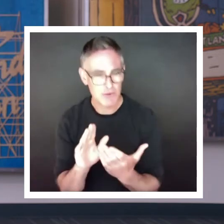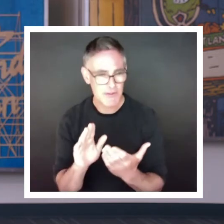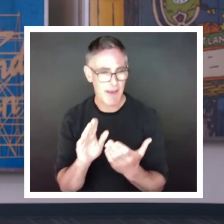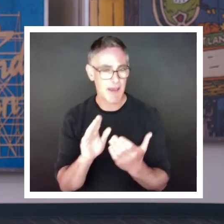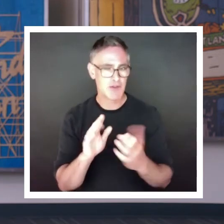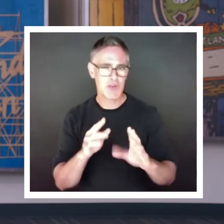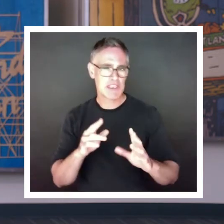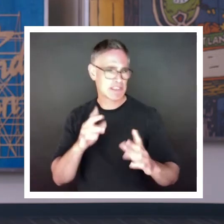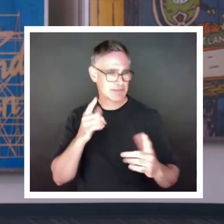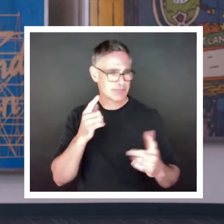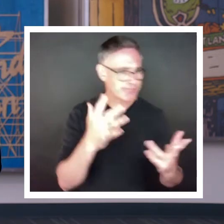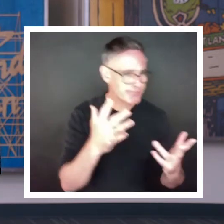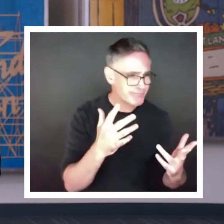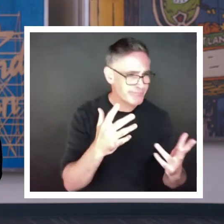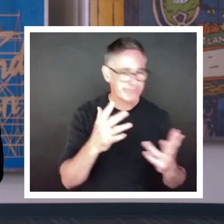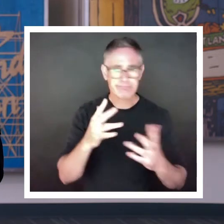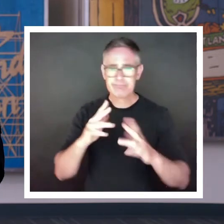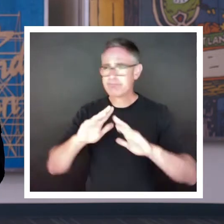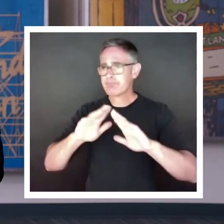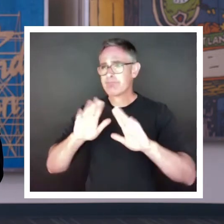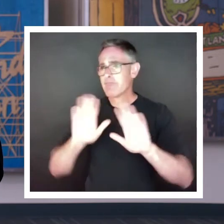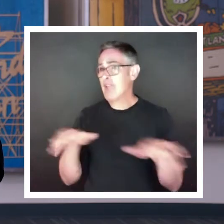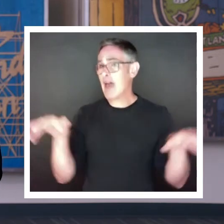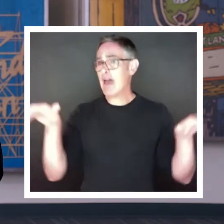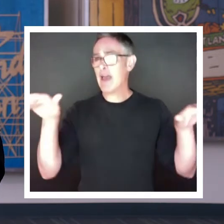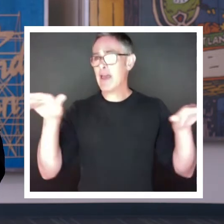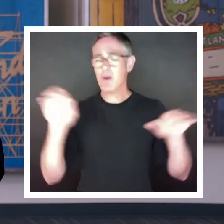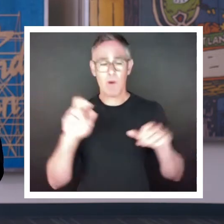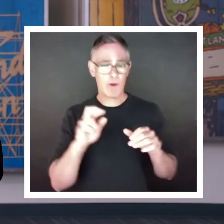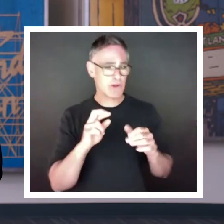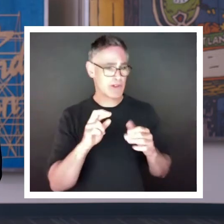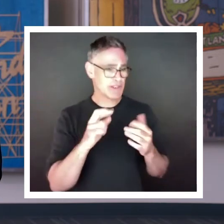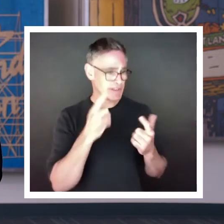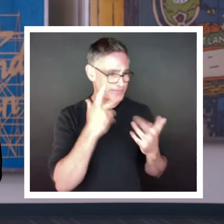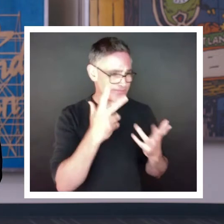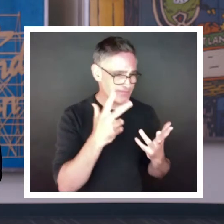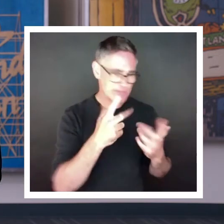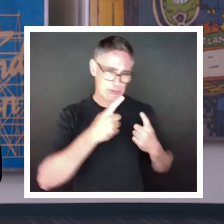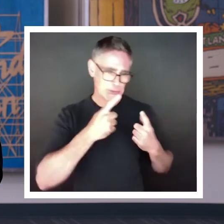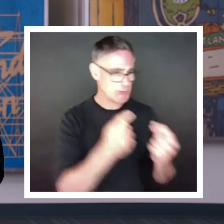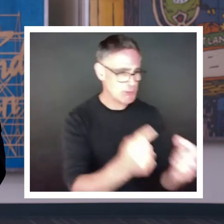How will you step off and into that darkness out beyond all that you have ever known before?